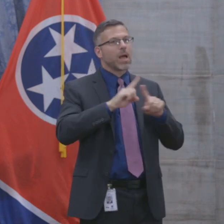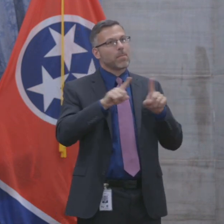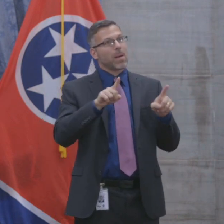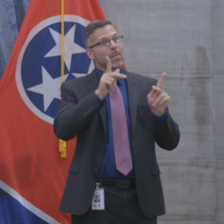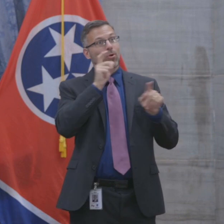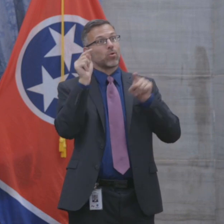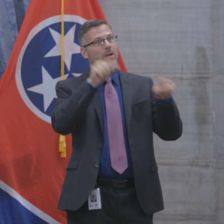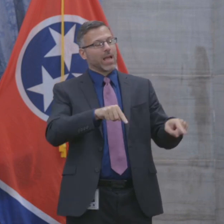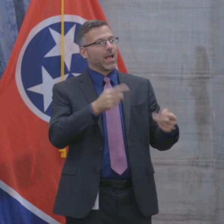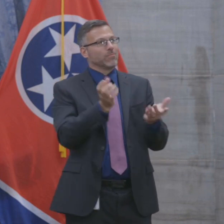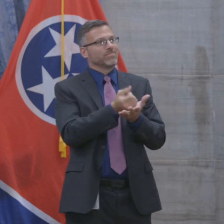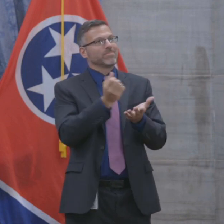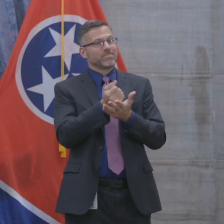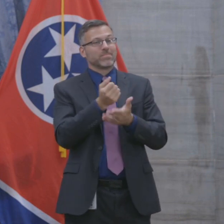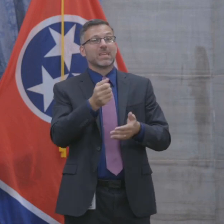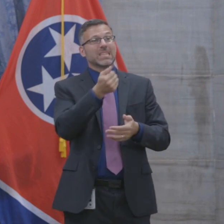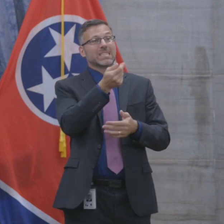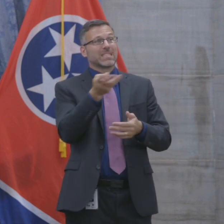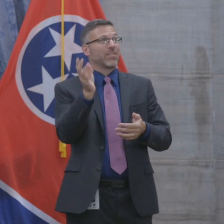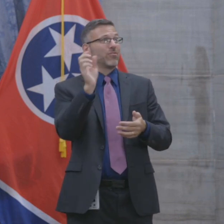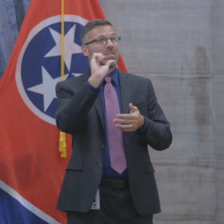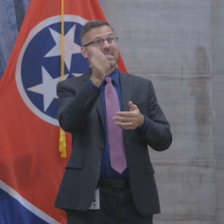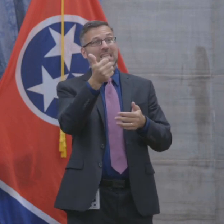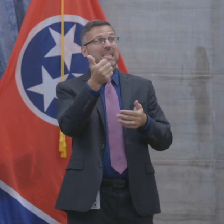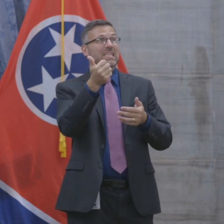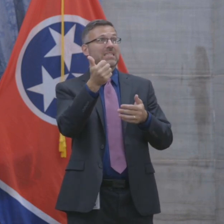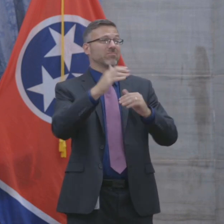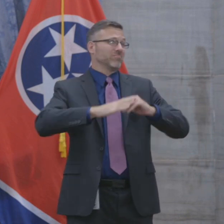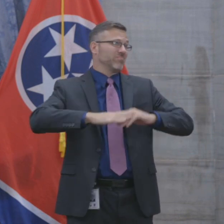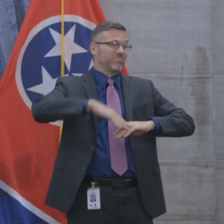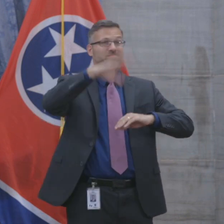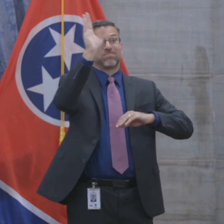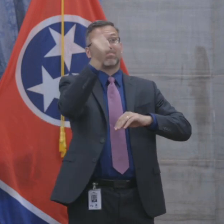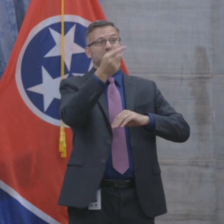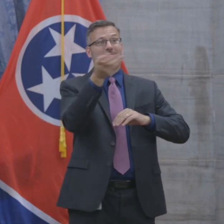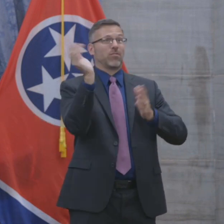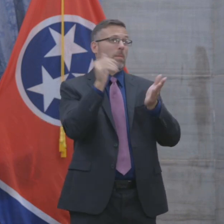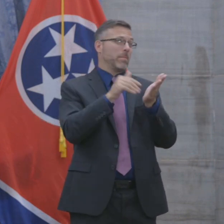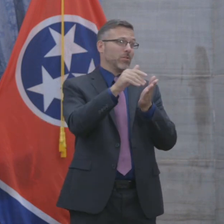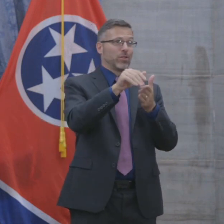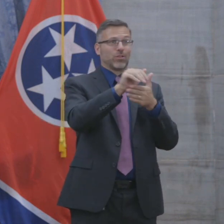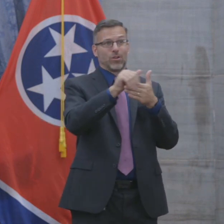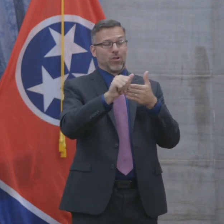And in spite of COVID-19 we continue to have very impressive tourism numbers in our state. That should be an encouragement